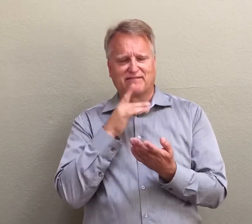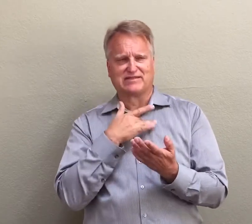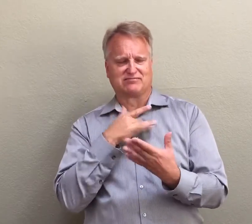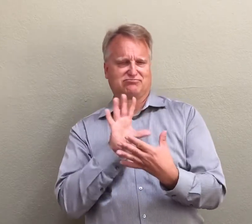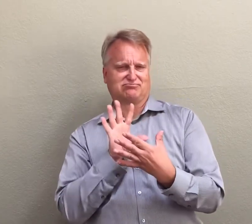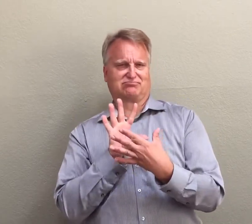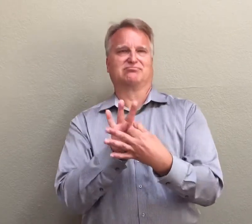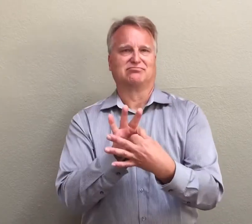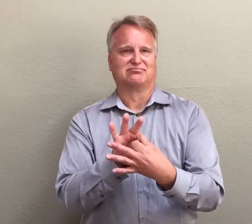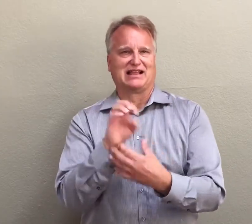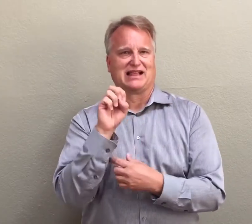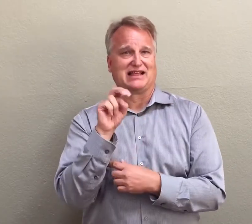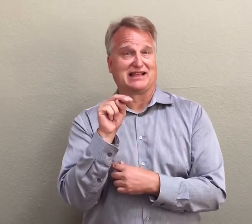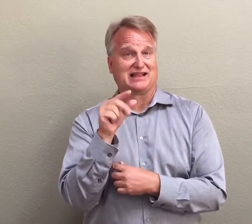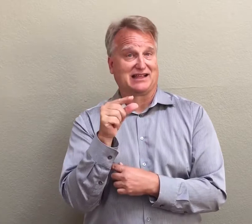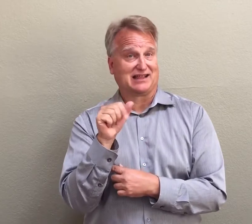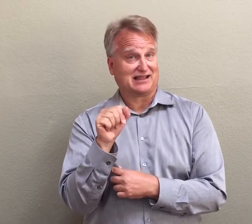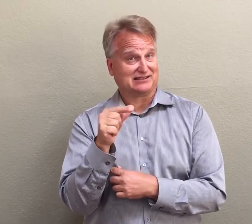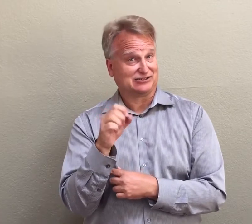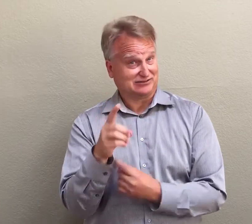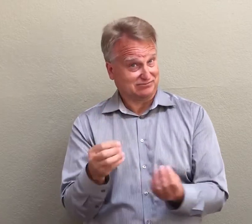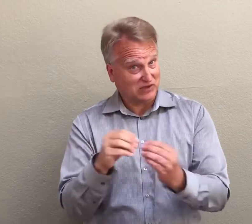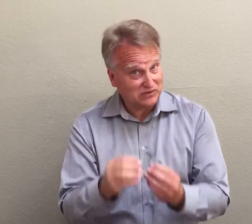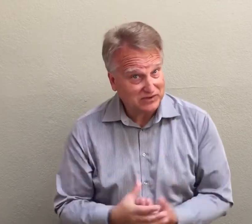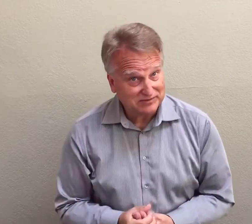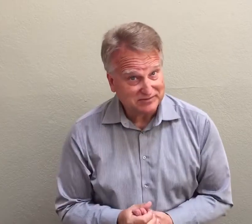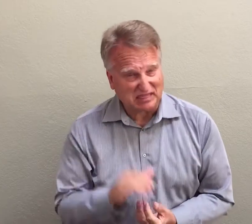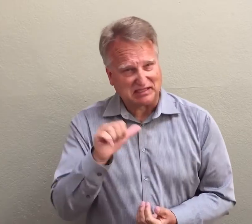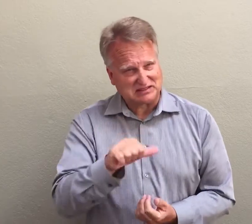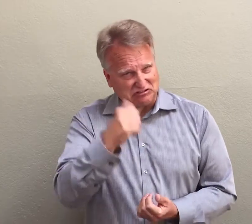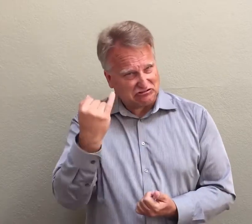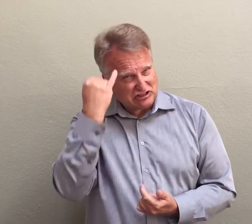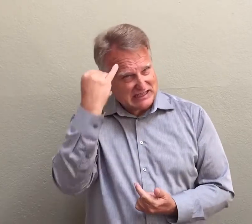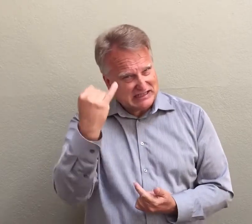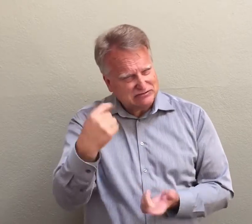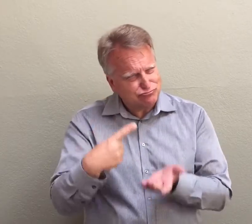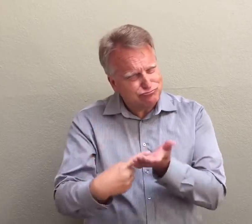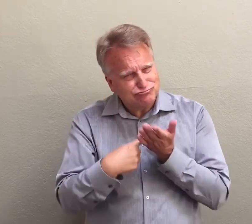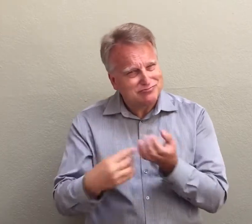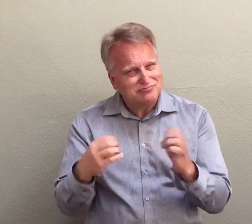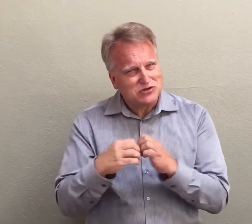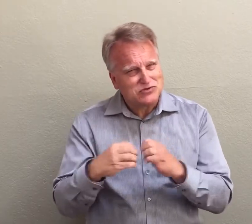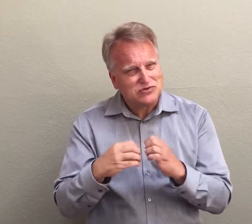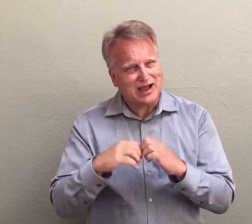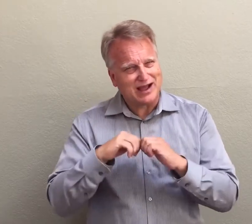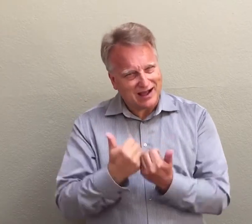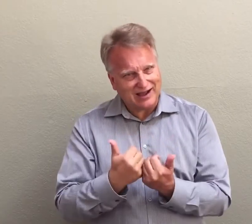By seeing different voices throughout the interpreted session, perhaps Deaf people would feel more engaged in their groups. That’s just one idea where we could explore further on how